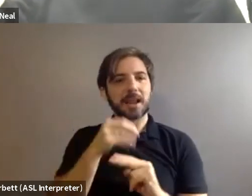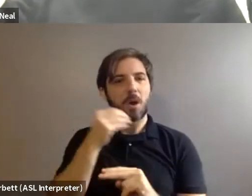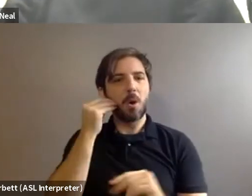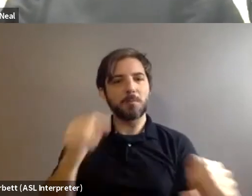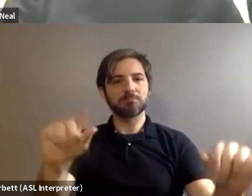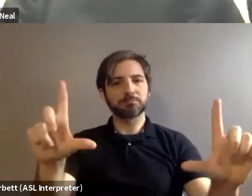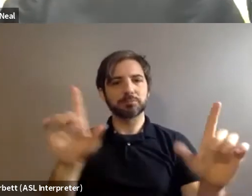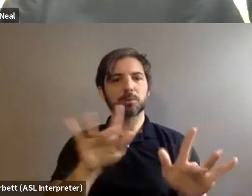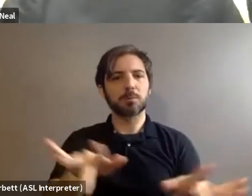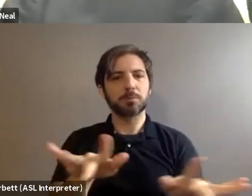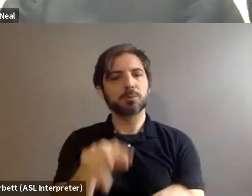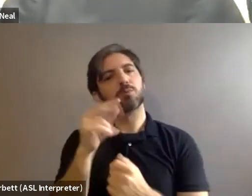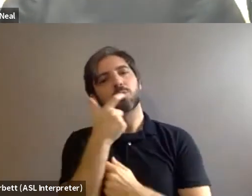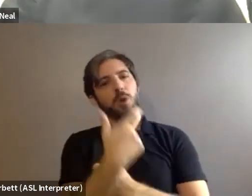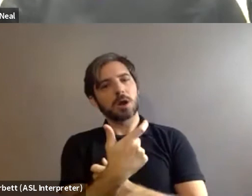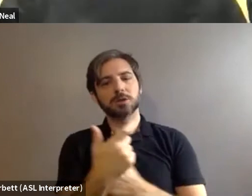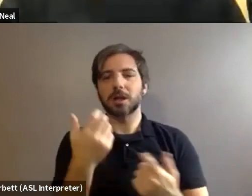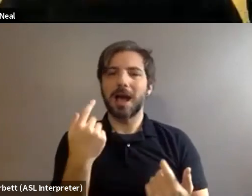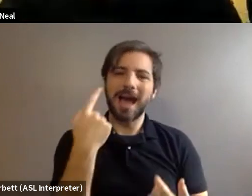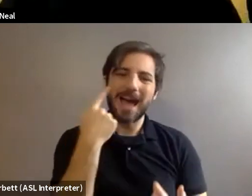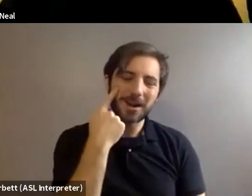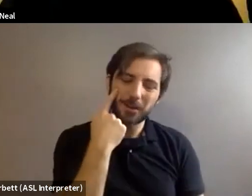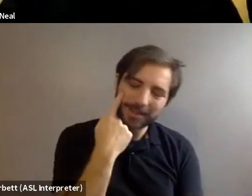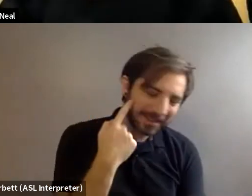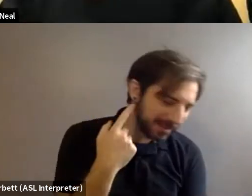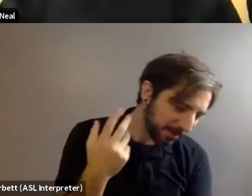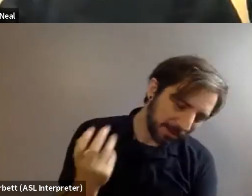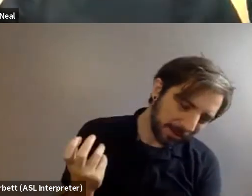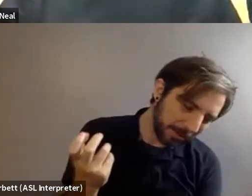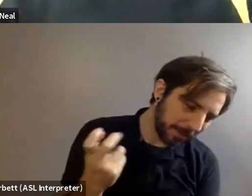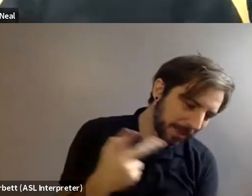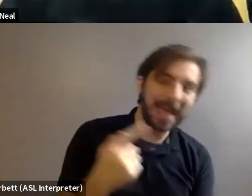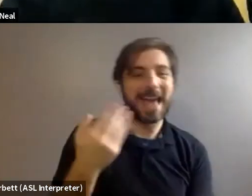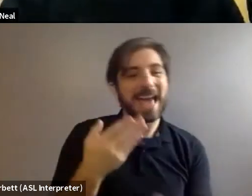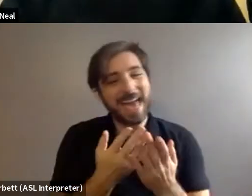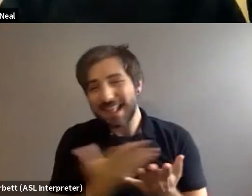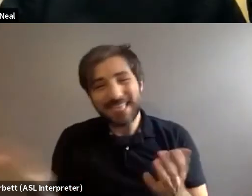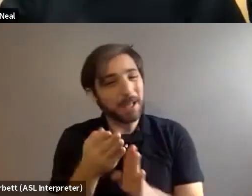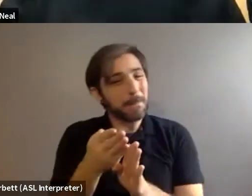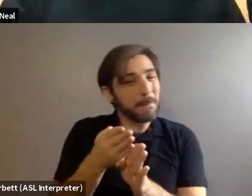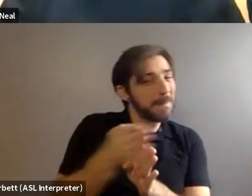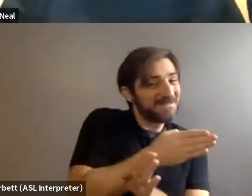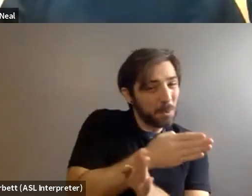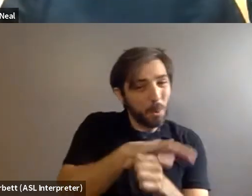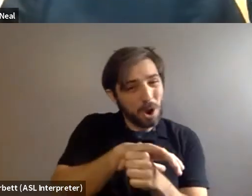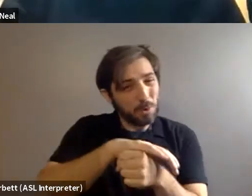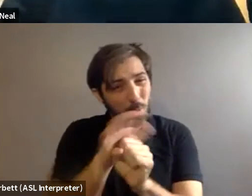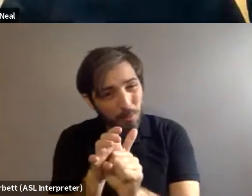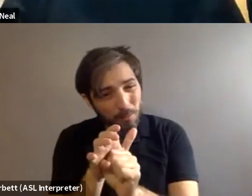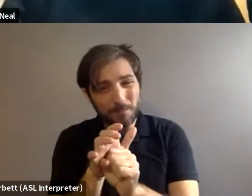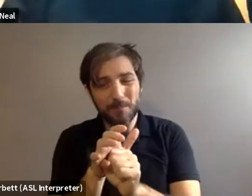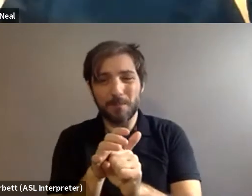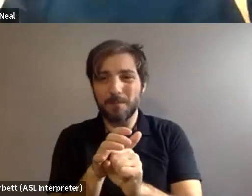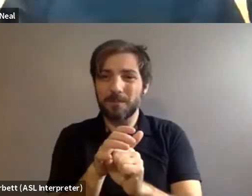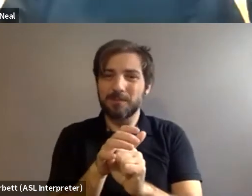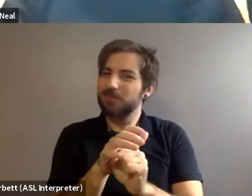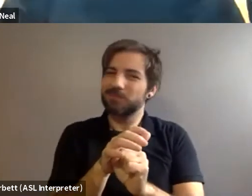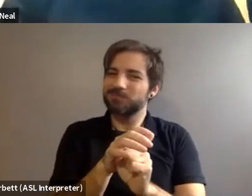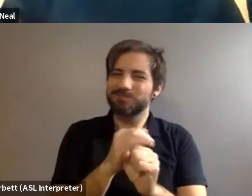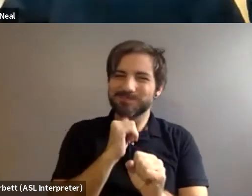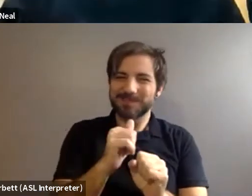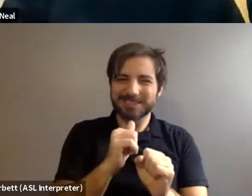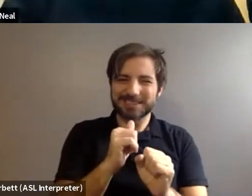go back i think um anything pre-coded uh probably doesn't remain i think it's just i do think